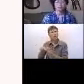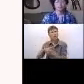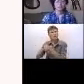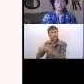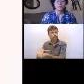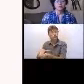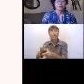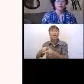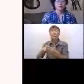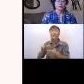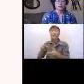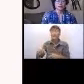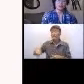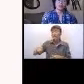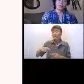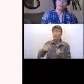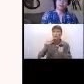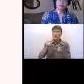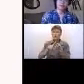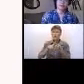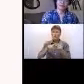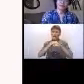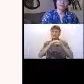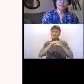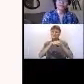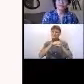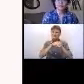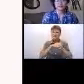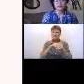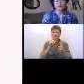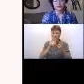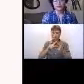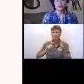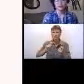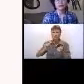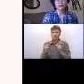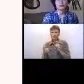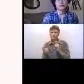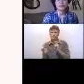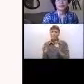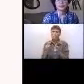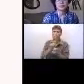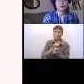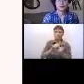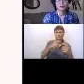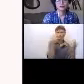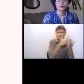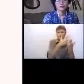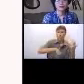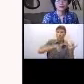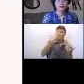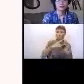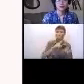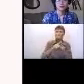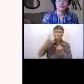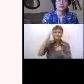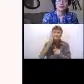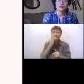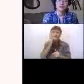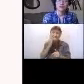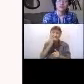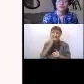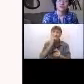being too dark, or dark is bad. And so, and then the systems that are created to ensure